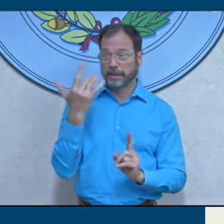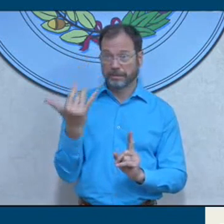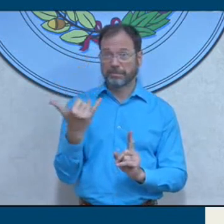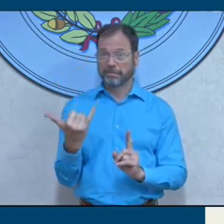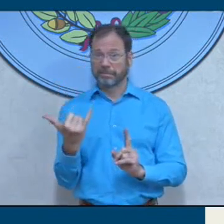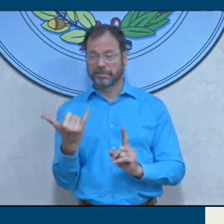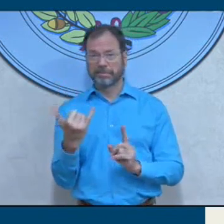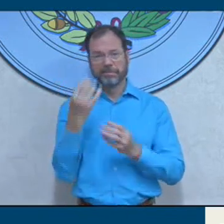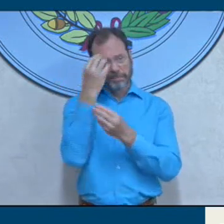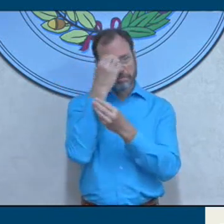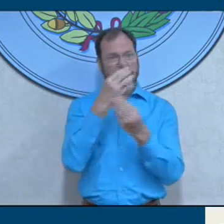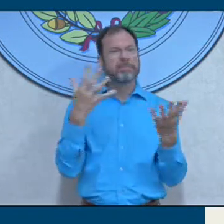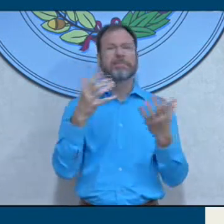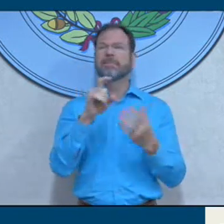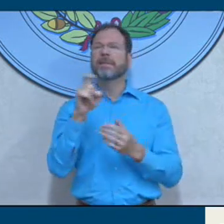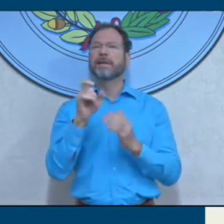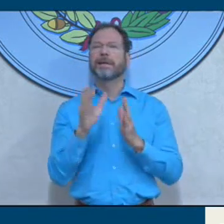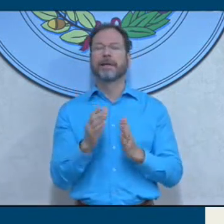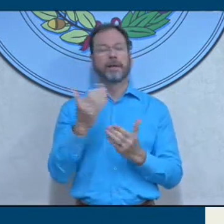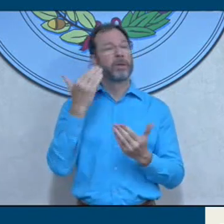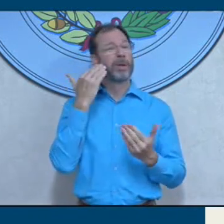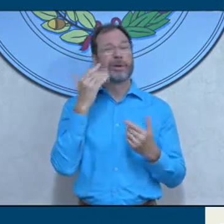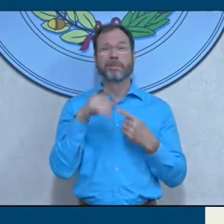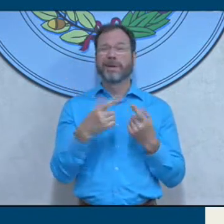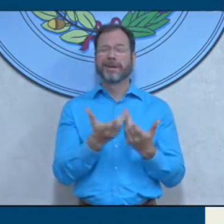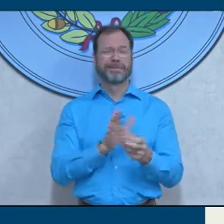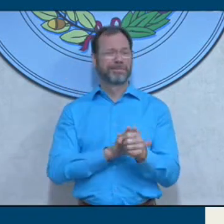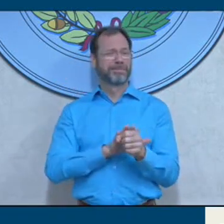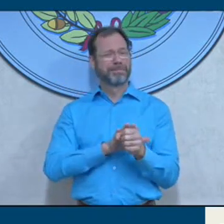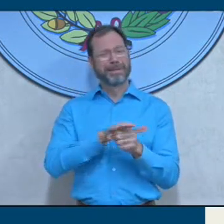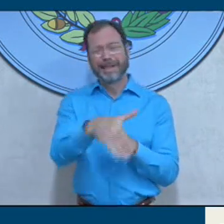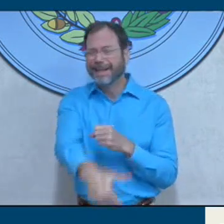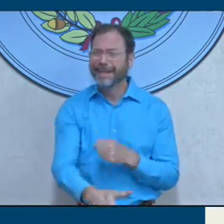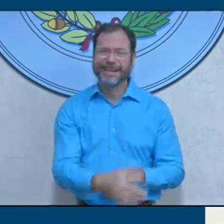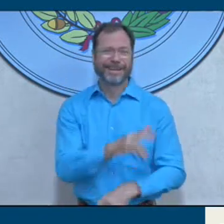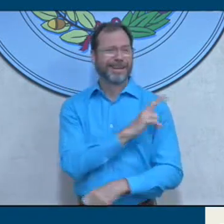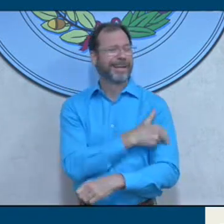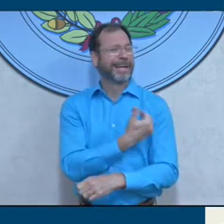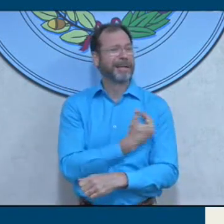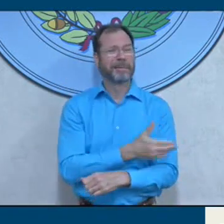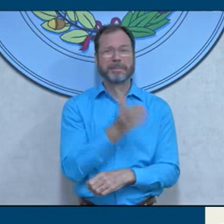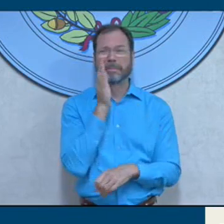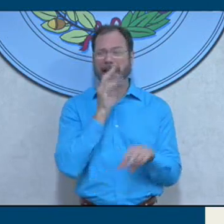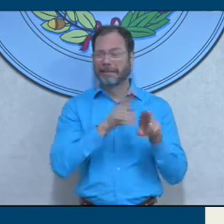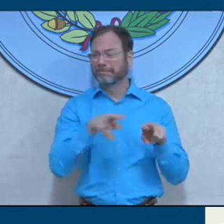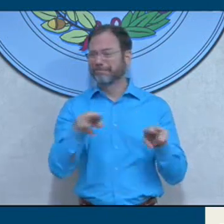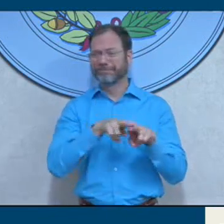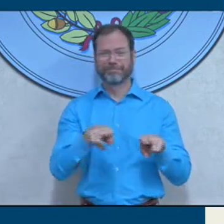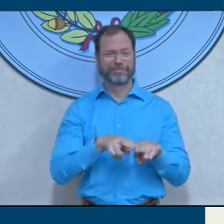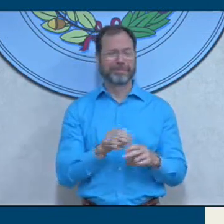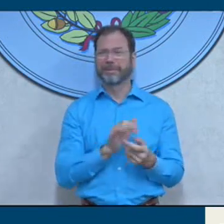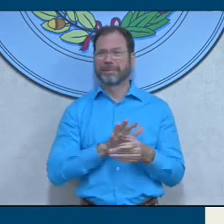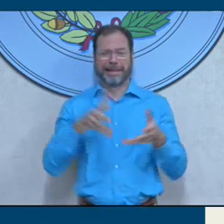BEING WITH US HERE TODAY WEEK. WE'RE HERE TODAY. TO LET